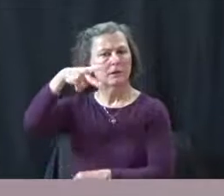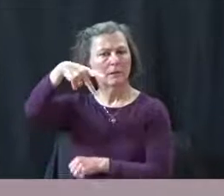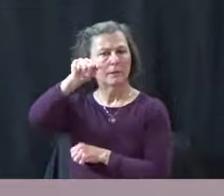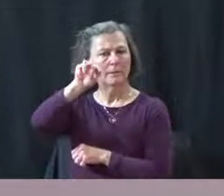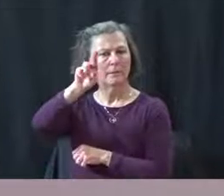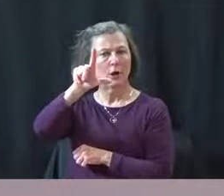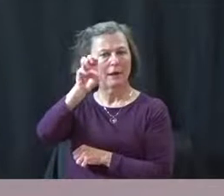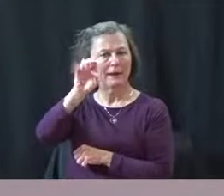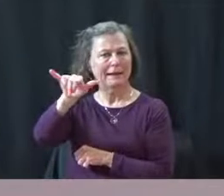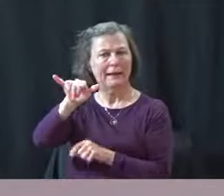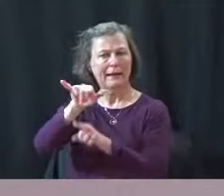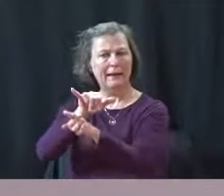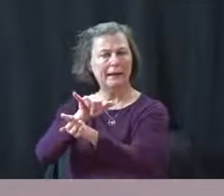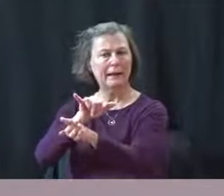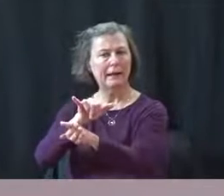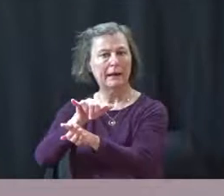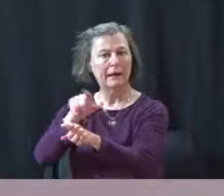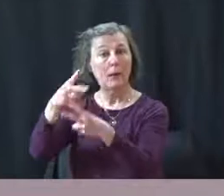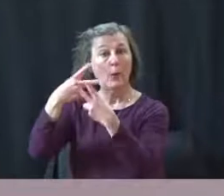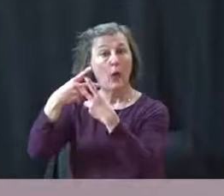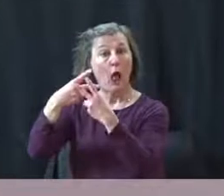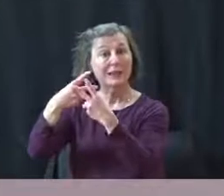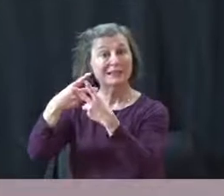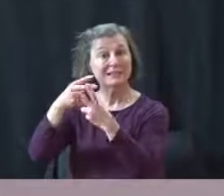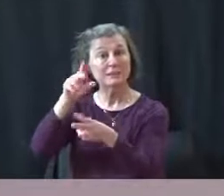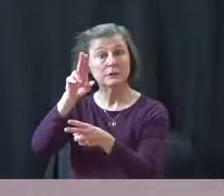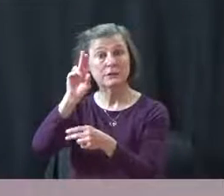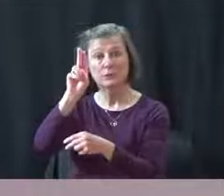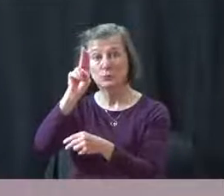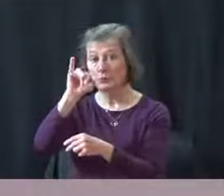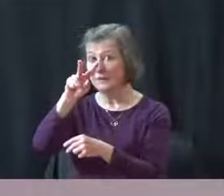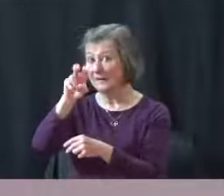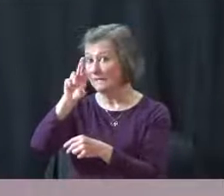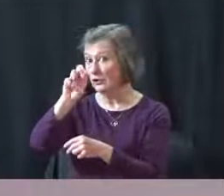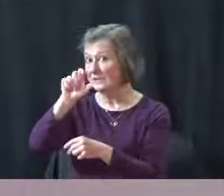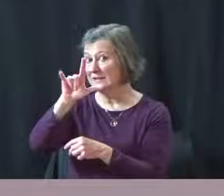My Uncle Parley was a closet Universalist posing as a Southern Baptist down in Georgia